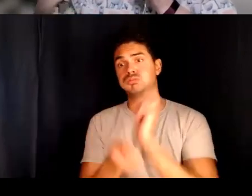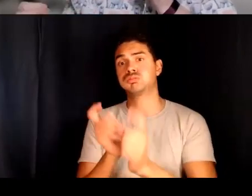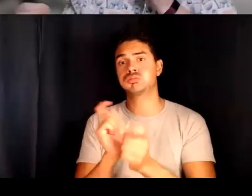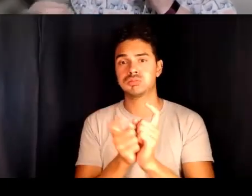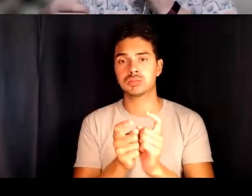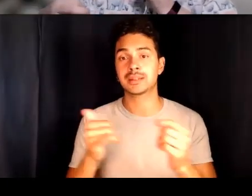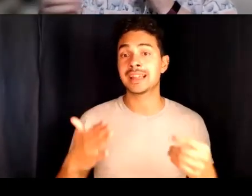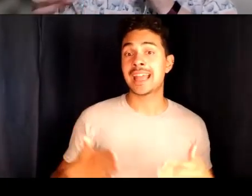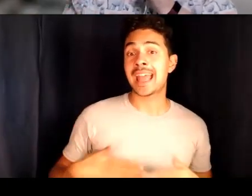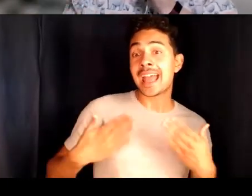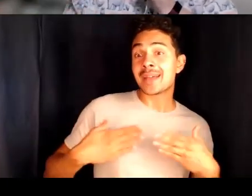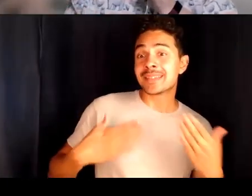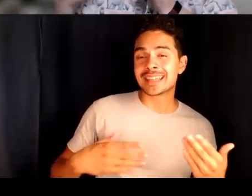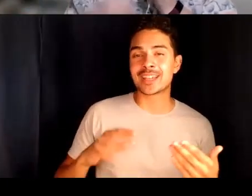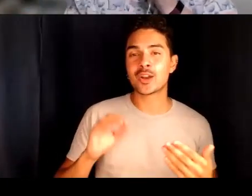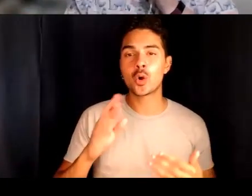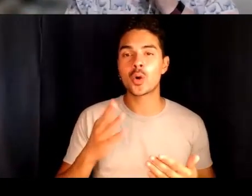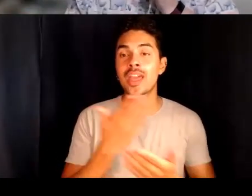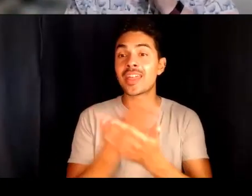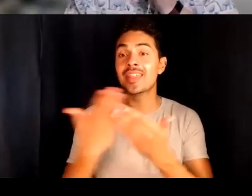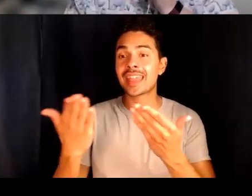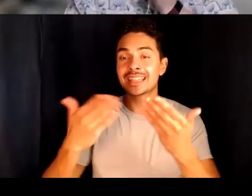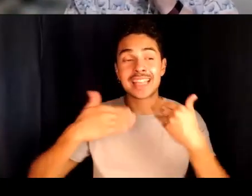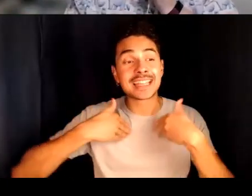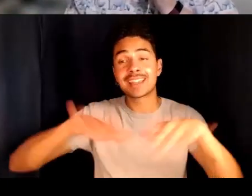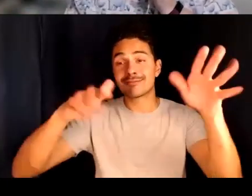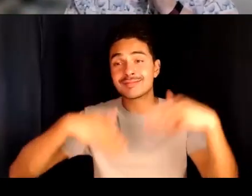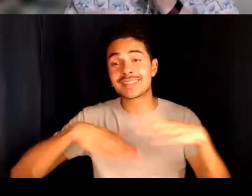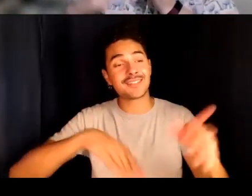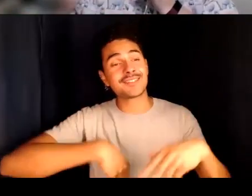giving things away, or, you know, withdrawing and intensely,